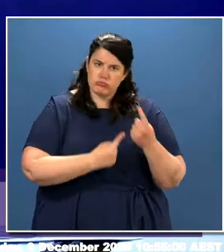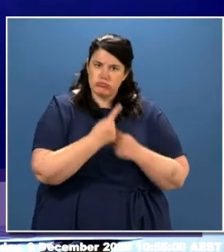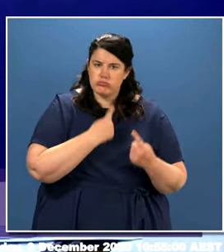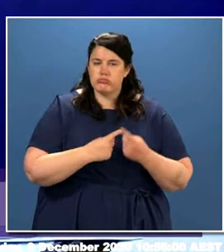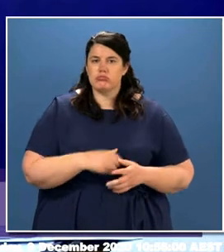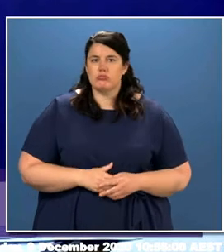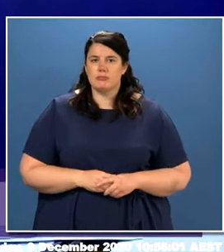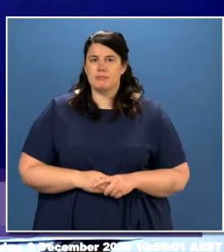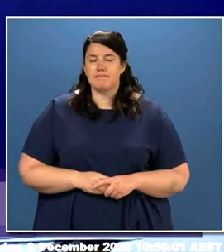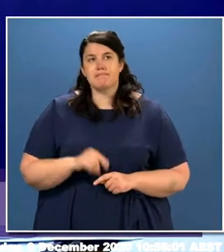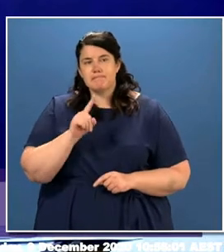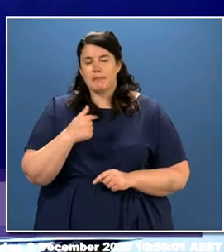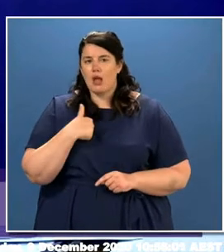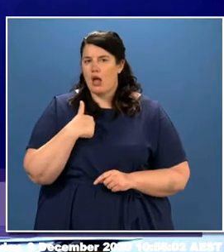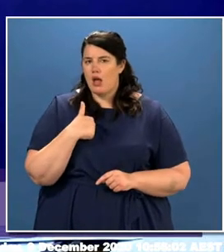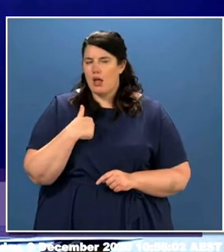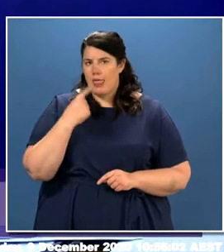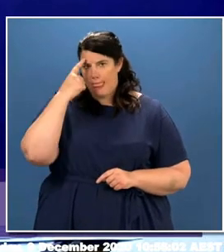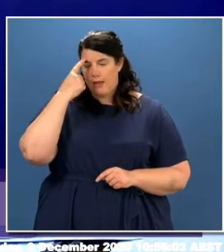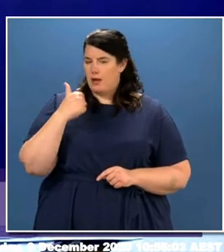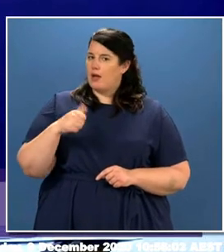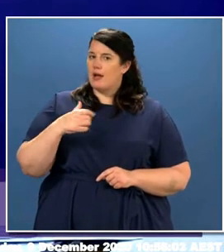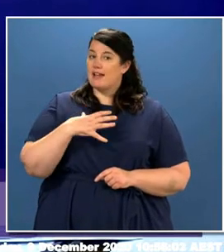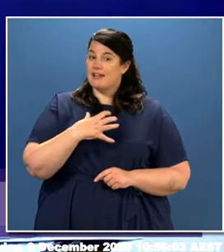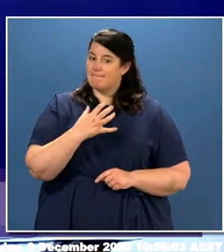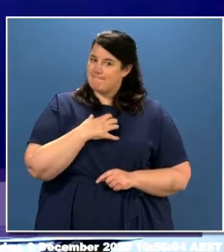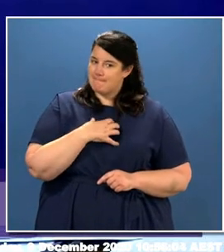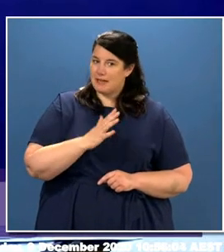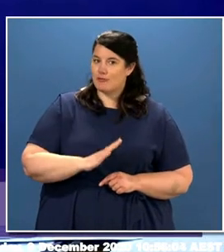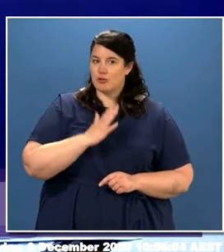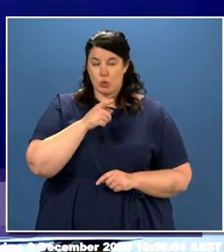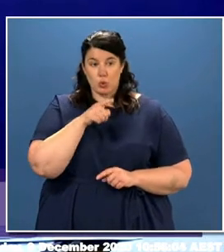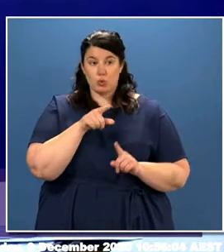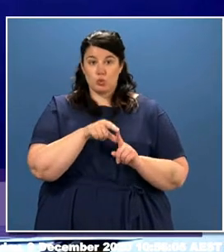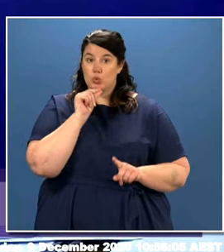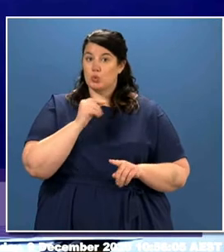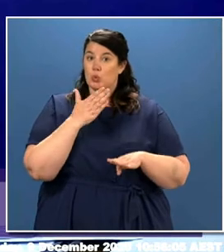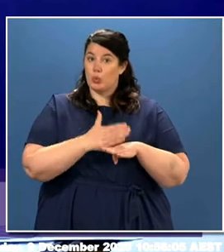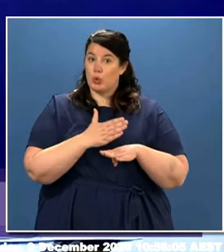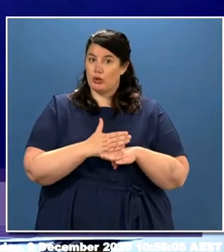I find it interesting that you have chosen to work in a notoriously